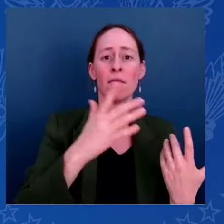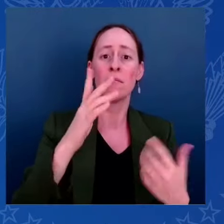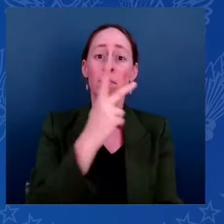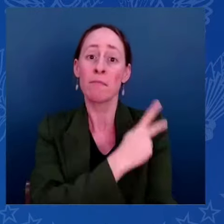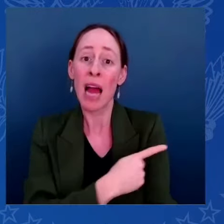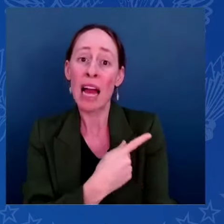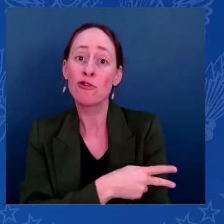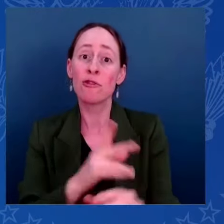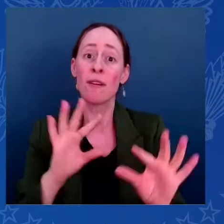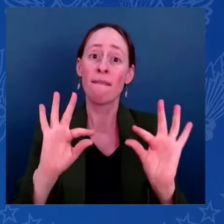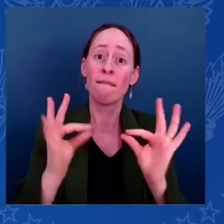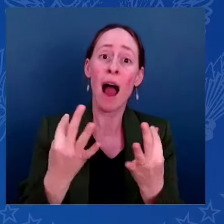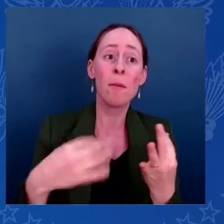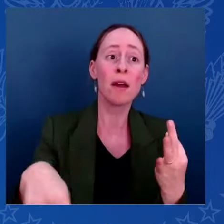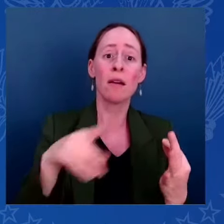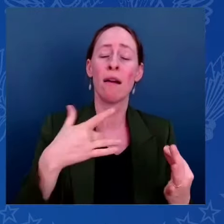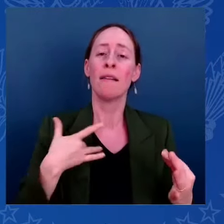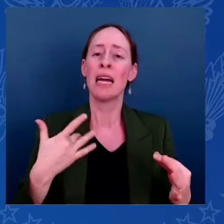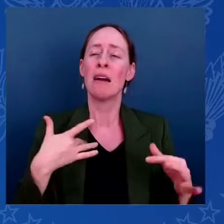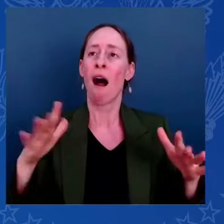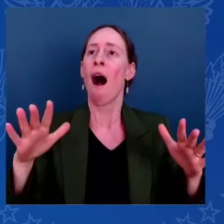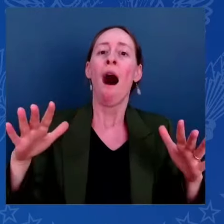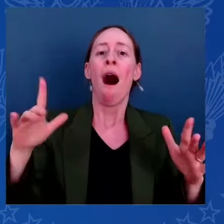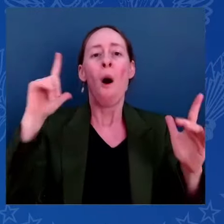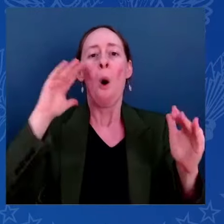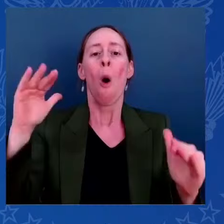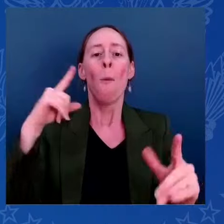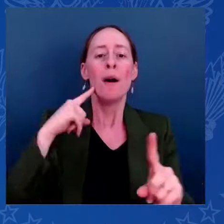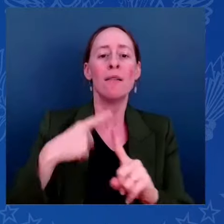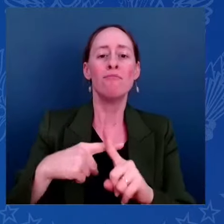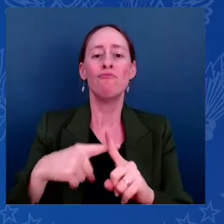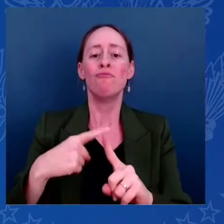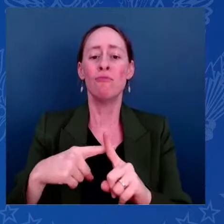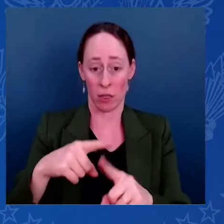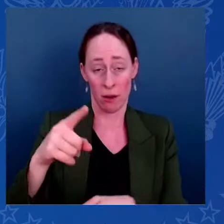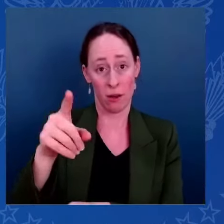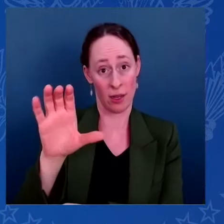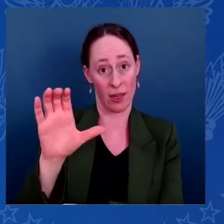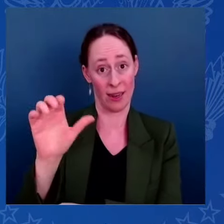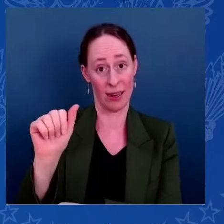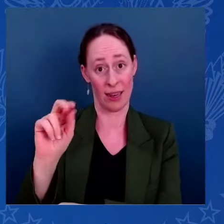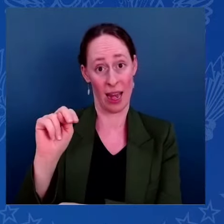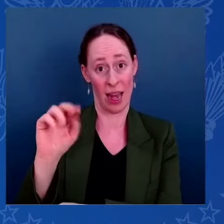strength, mobility, comfort -- time is the cruelest.